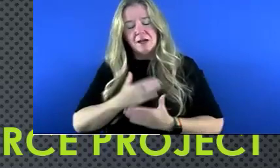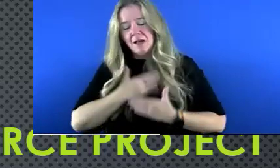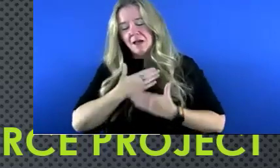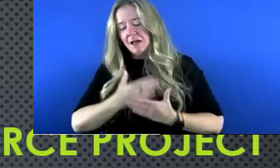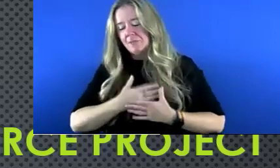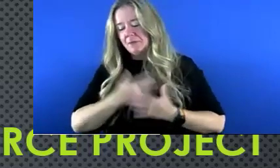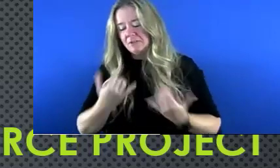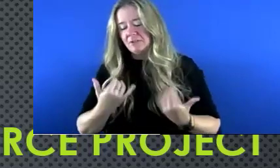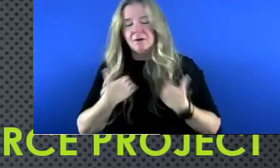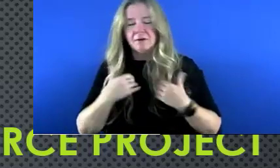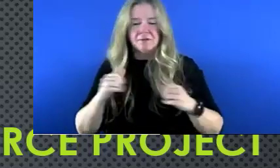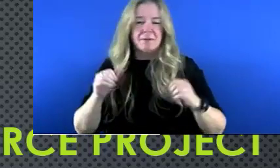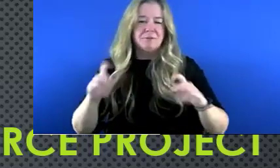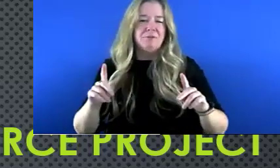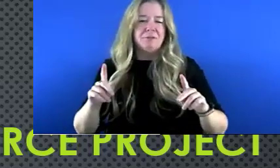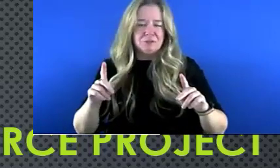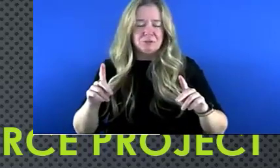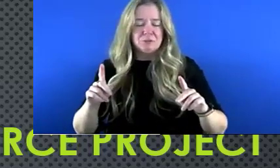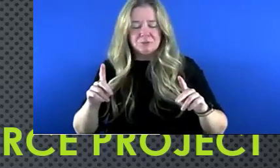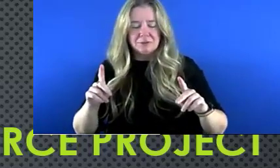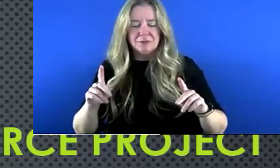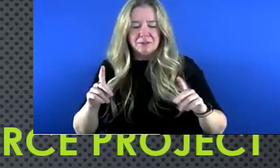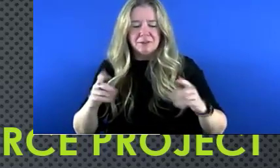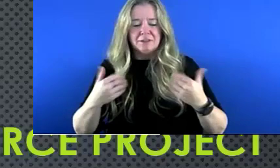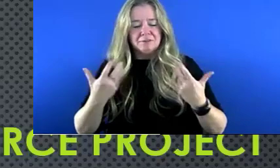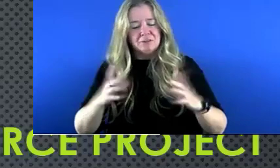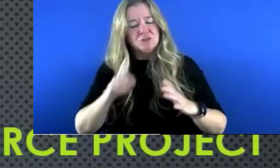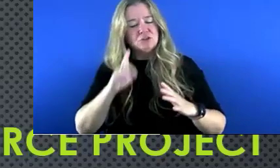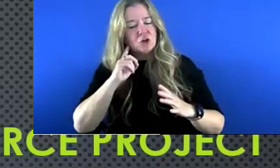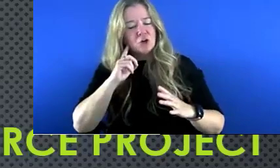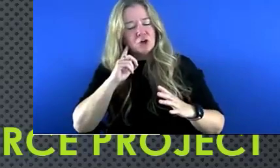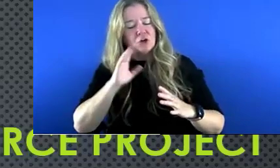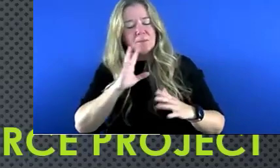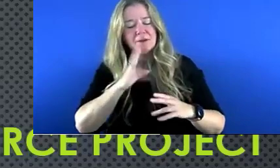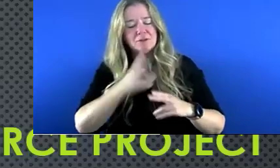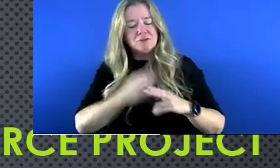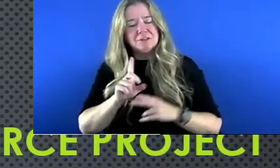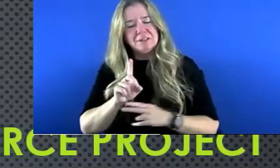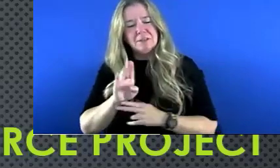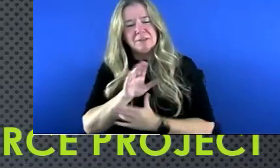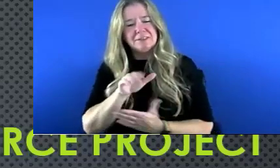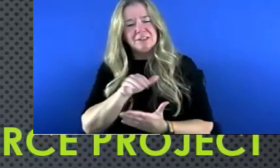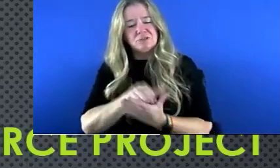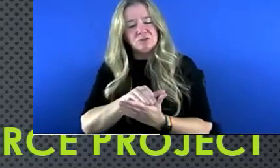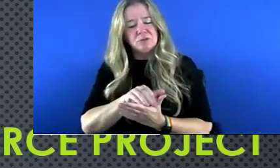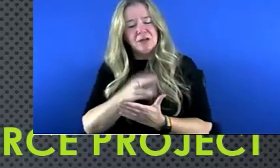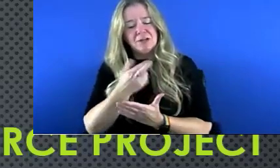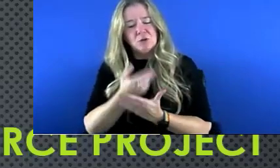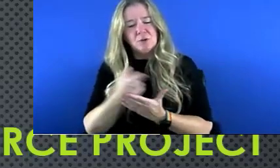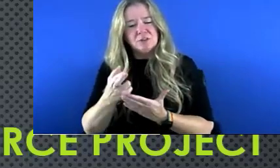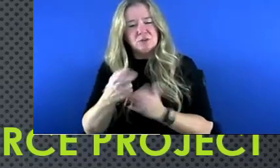to have the opportunity to have heard people mentioning DB Central as a resource they've used.